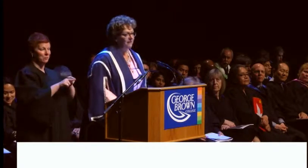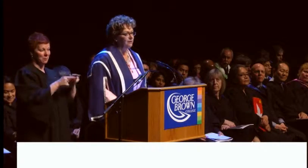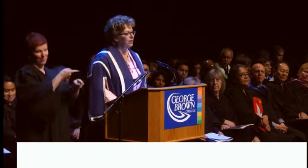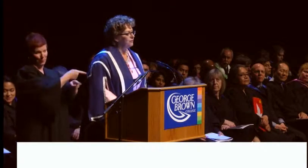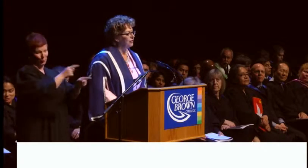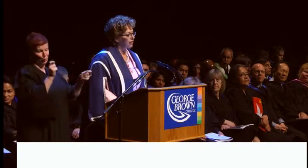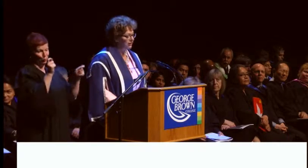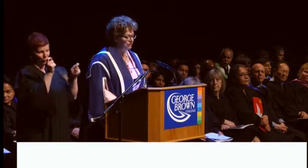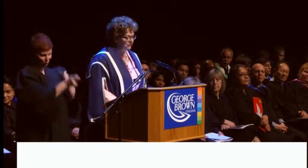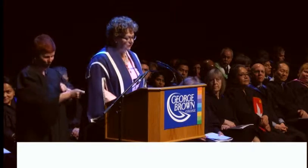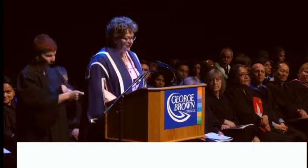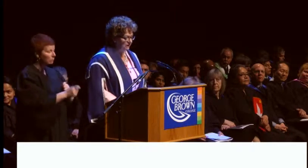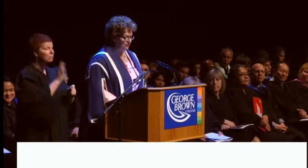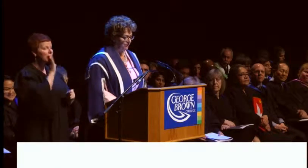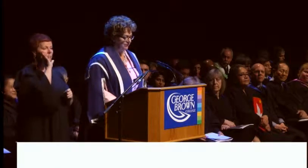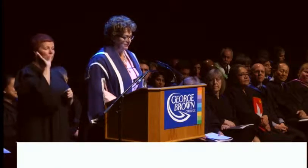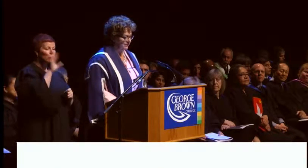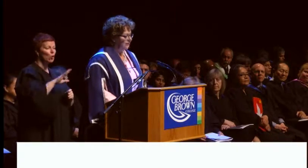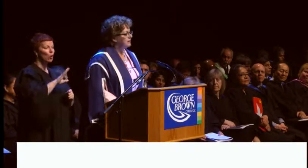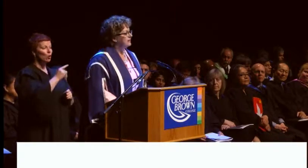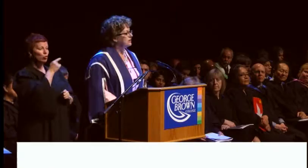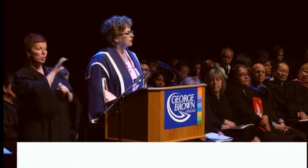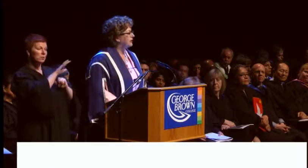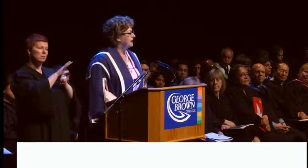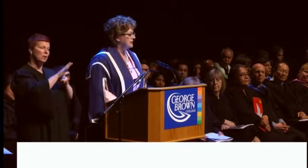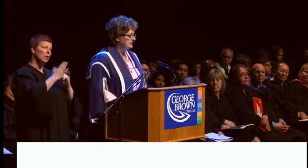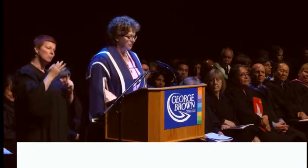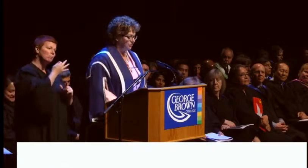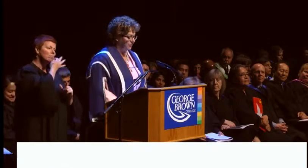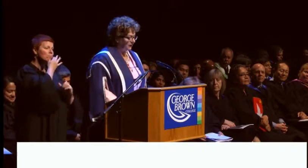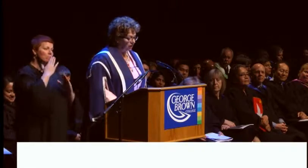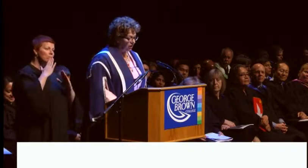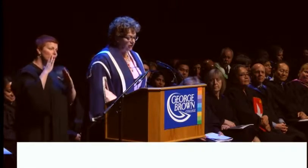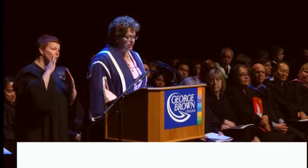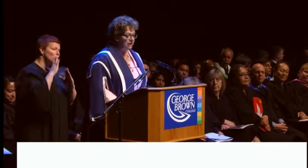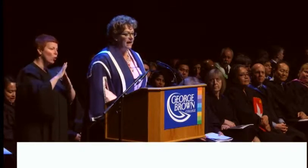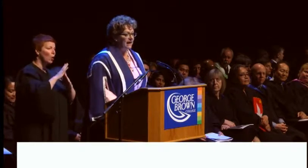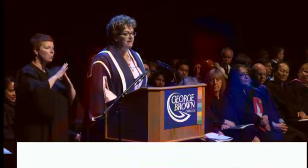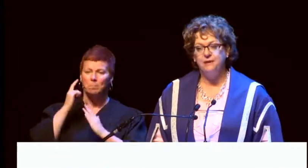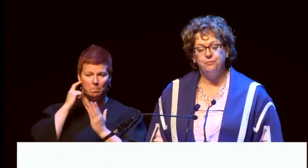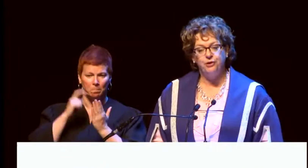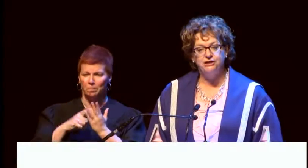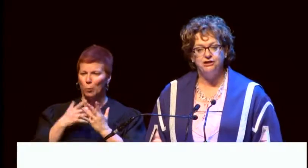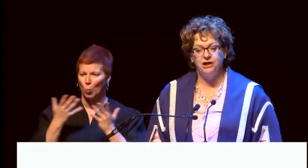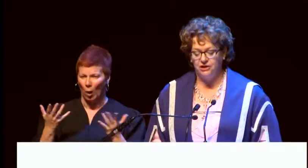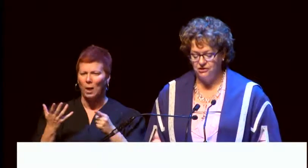ONE OF OUR COLLEGE'S GREATEST STRENGTH IS OUR WILLINGNESS TO ACKNOWLEDGE AND EMBRACE CHANGE